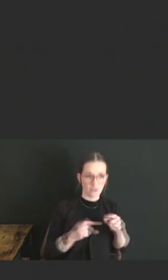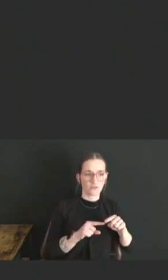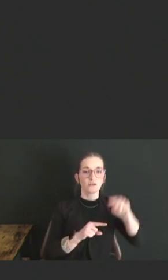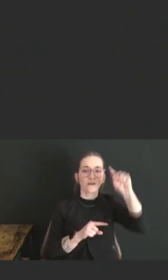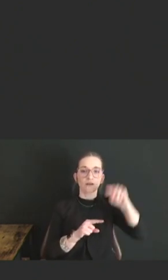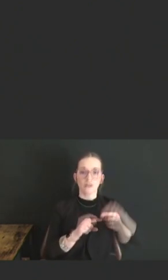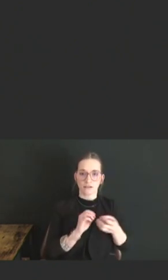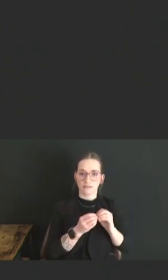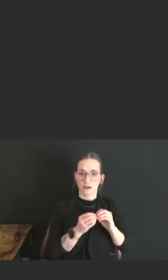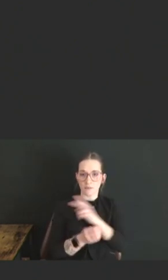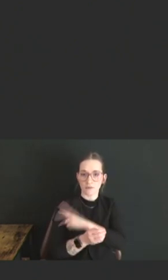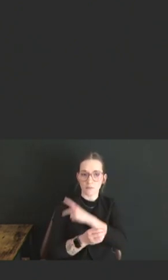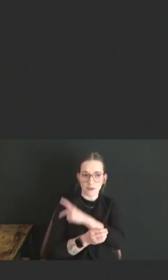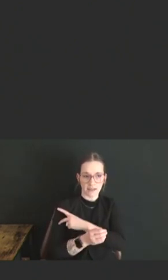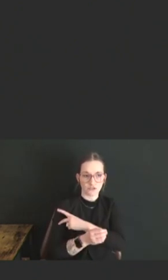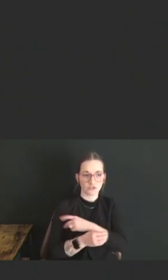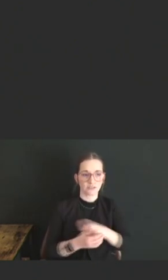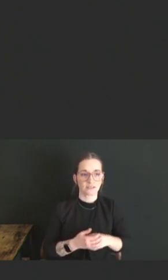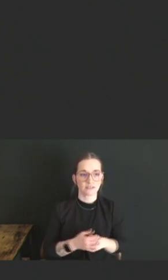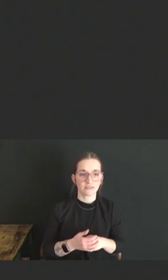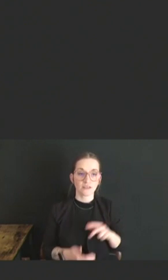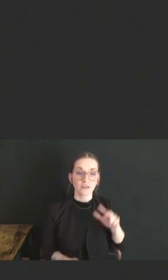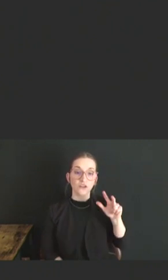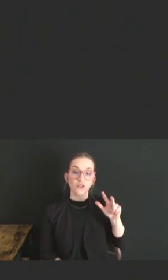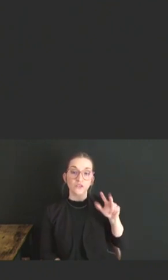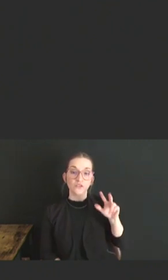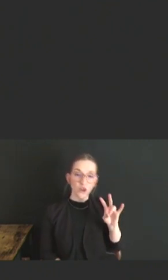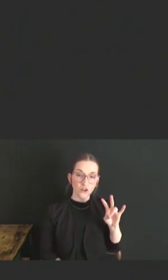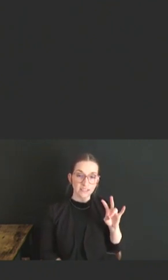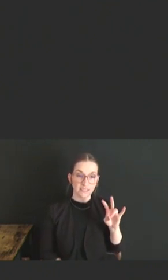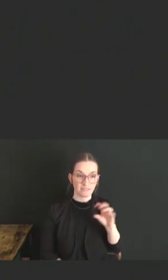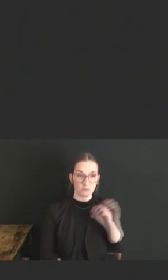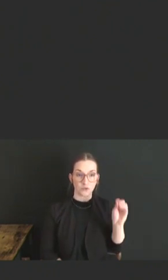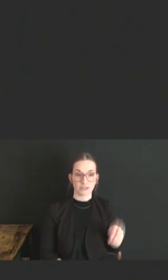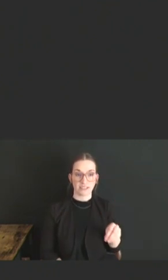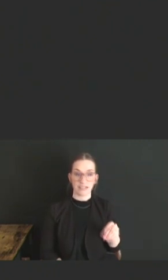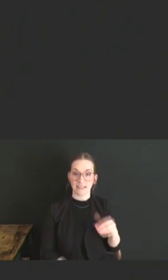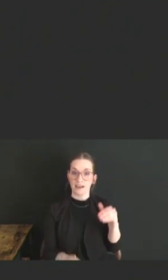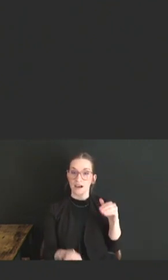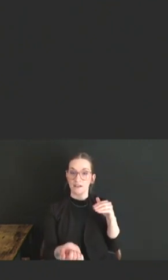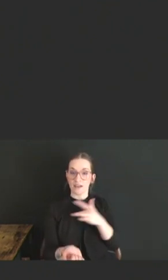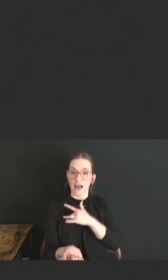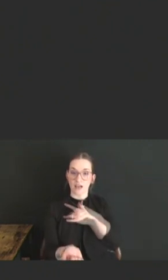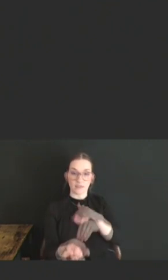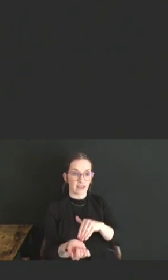Thirty-seven or 59 percent of healthcare providers indicated patients had a fully or probably fully